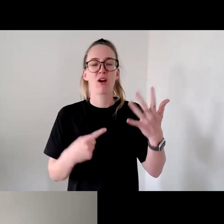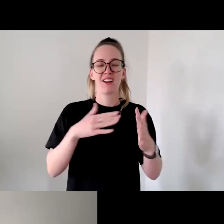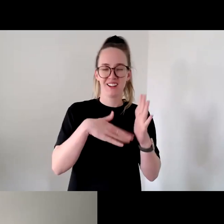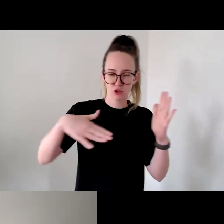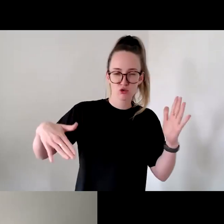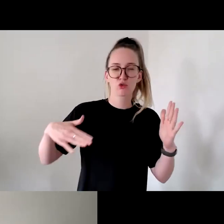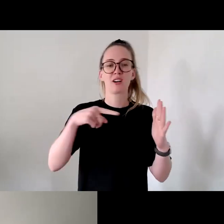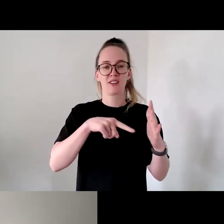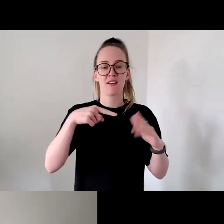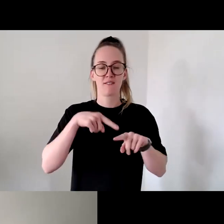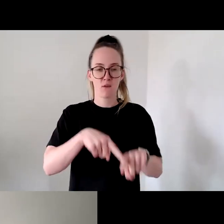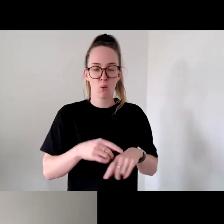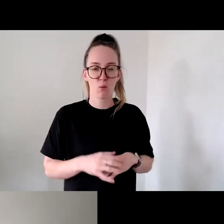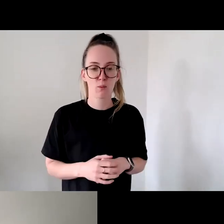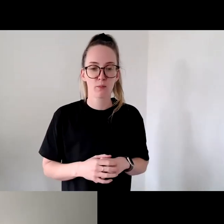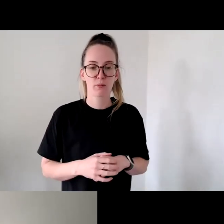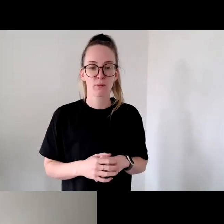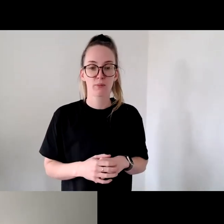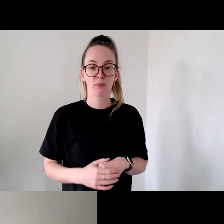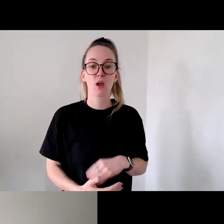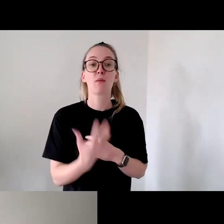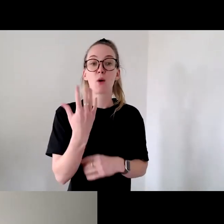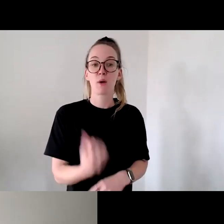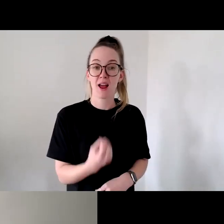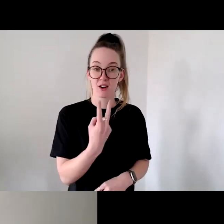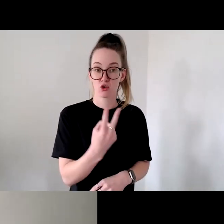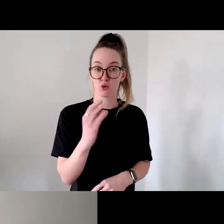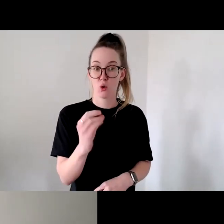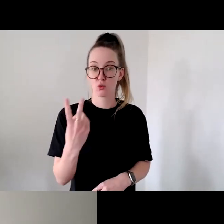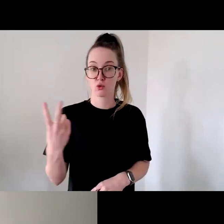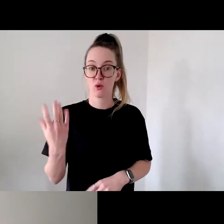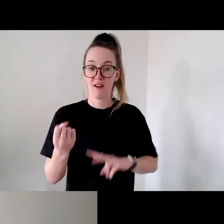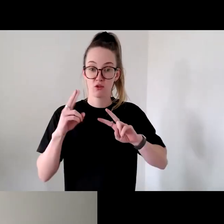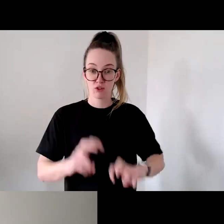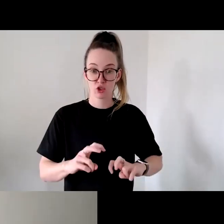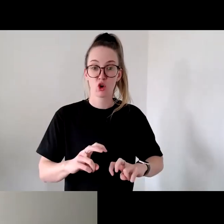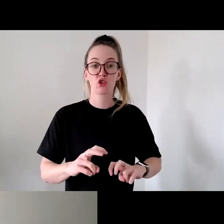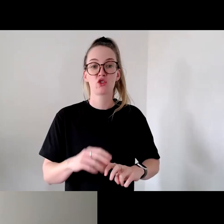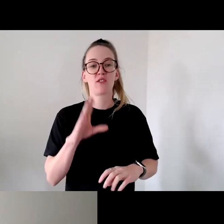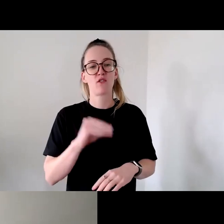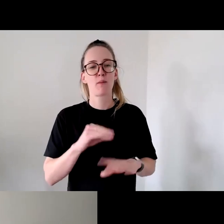there was some key research that was done in 2022 by the Australia Cinematography Society called 'A